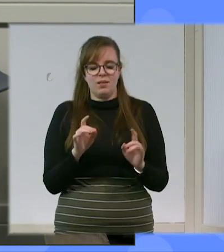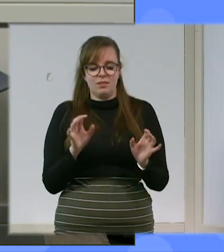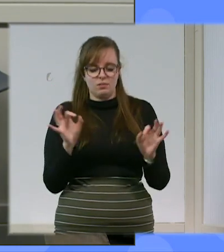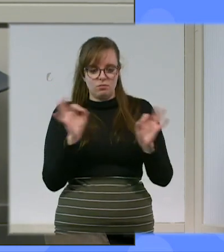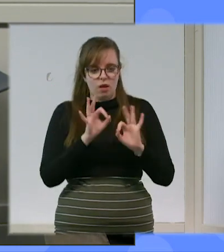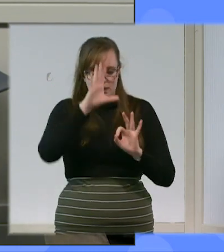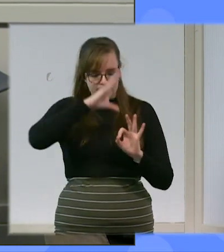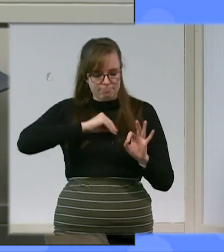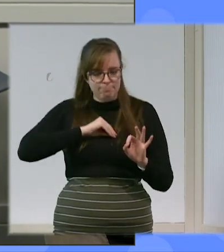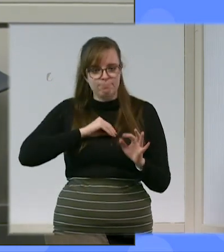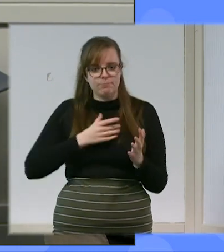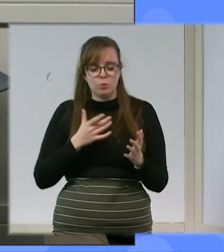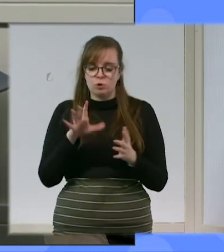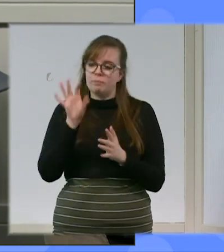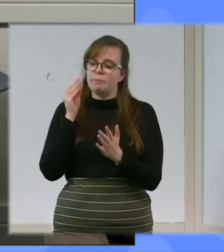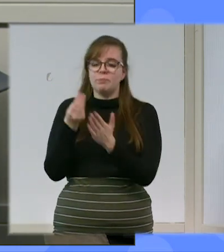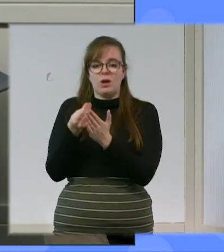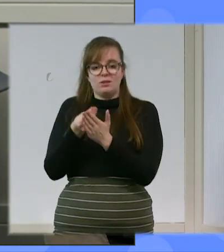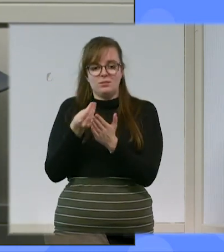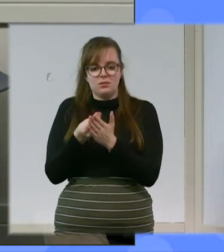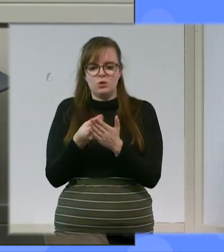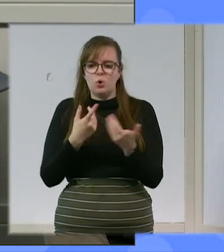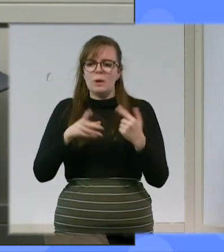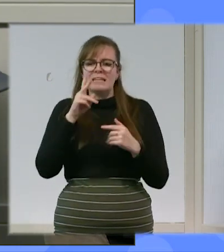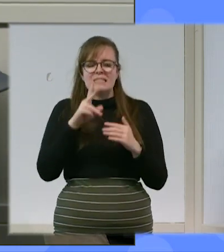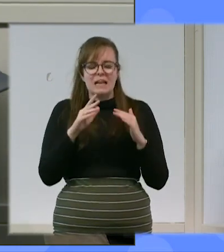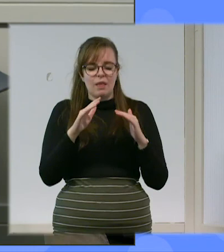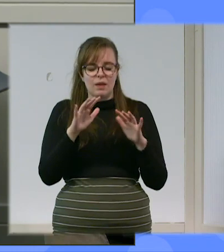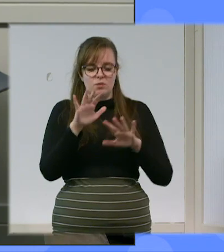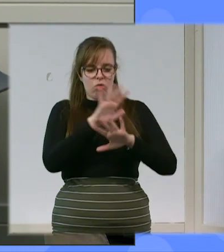price and so we're sort of we've seen this distorting impact of the prices not